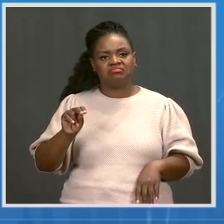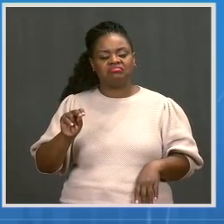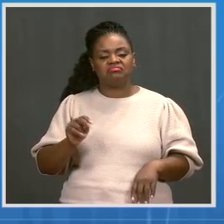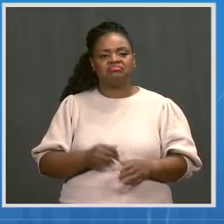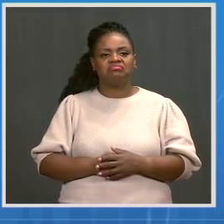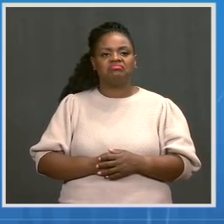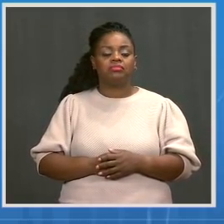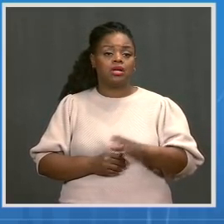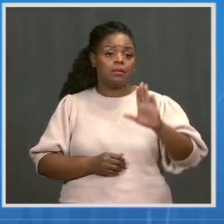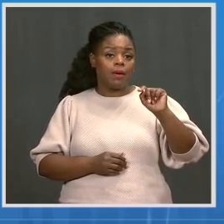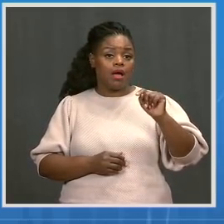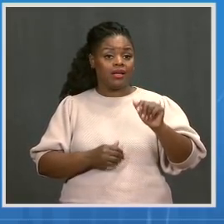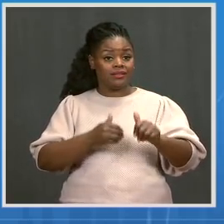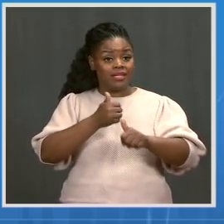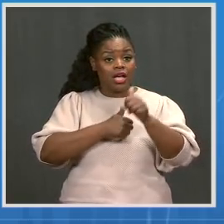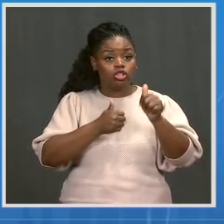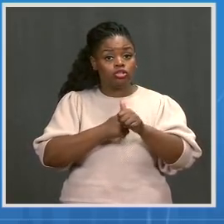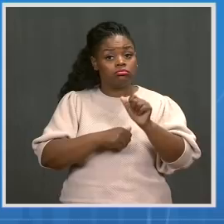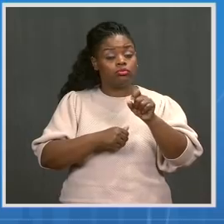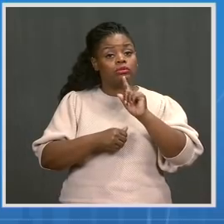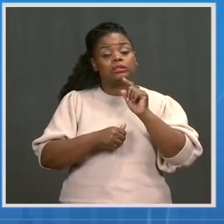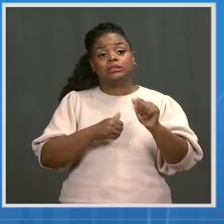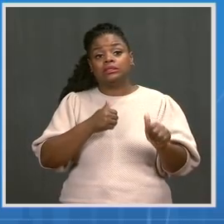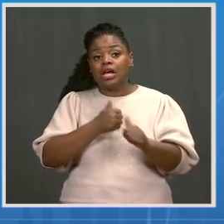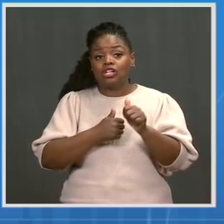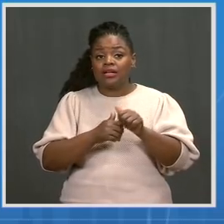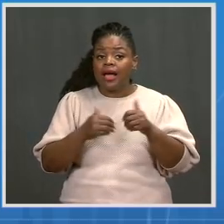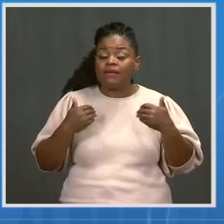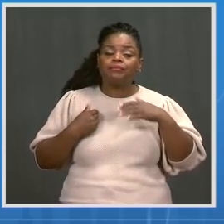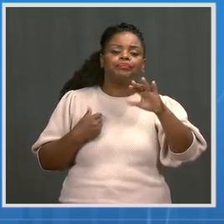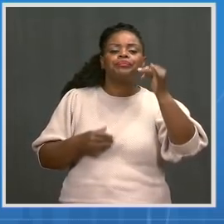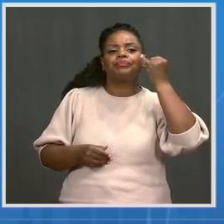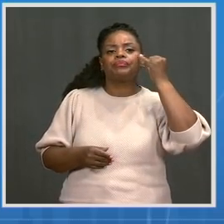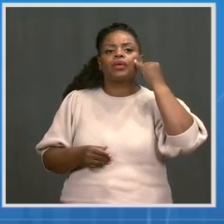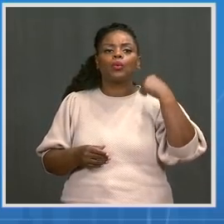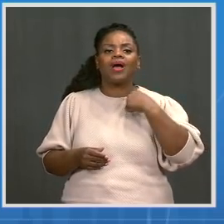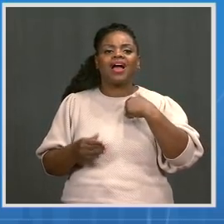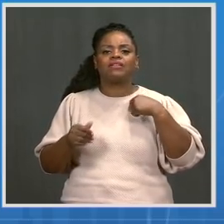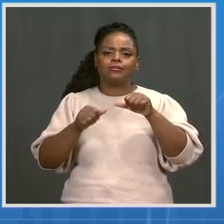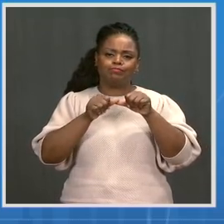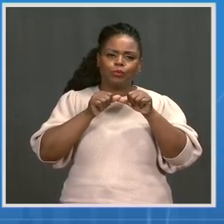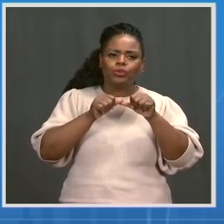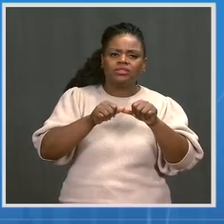a real danger -- that if there is a persistence of a recalcitrance